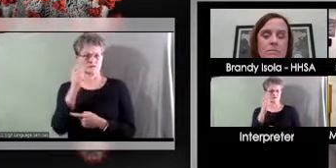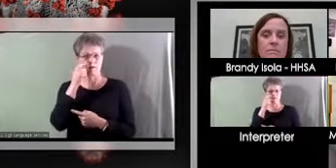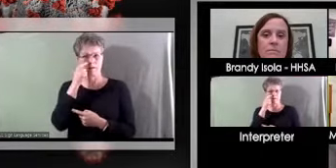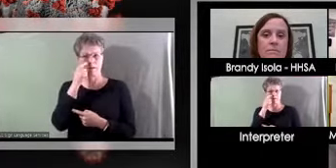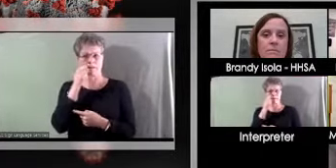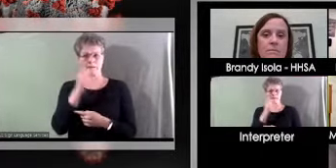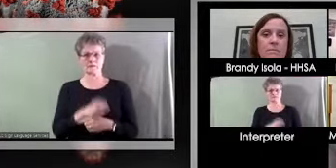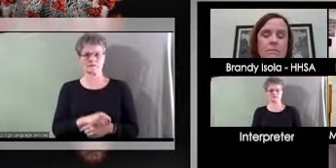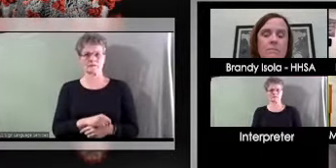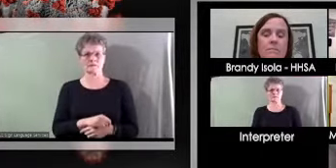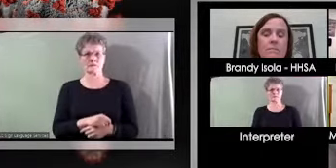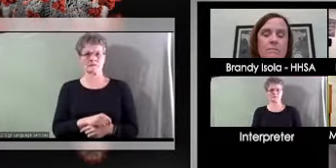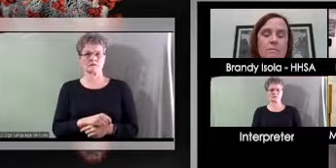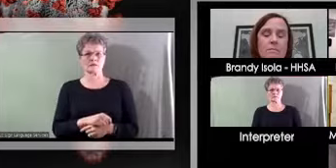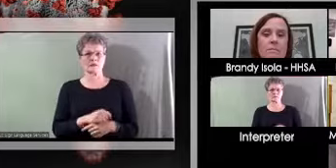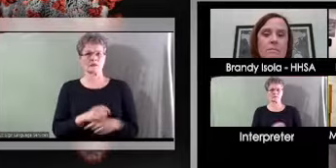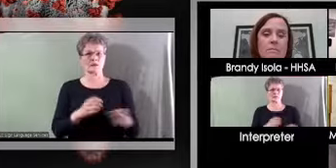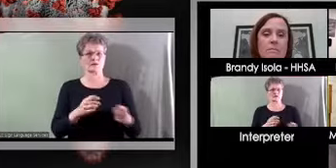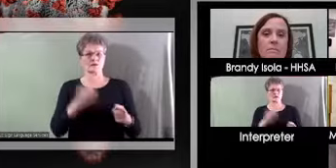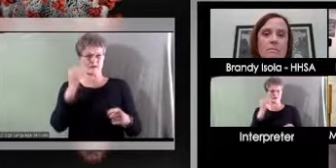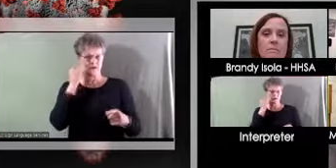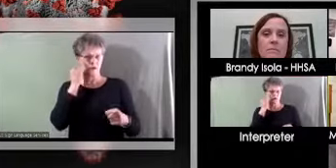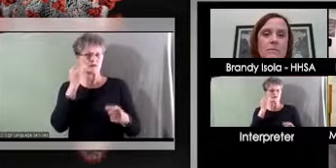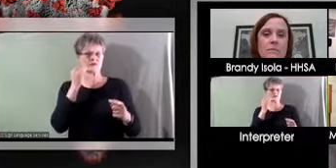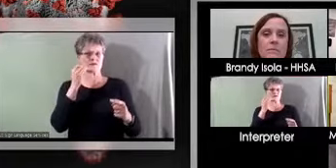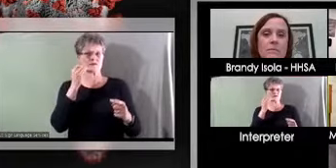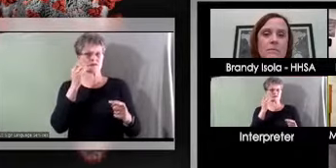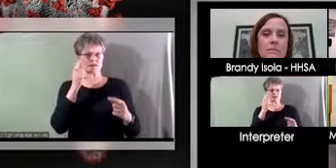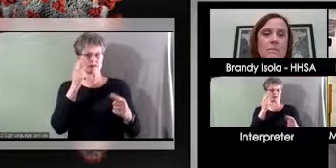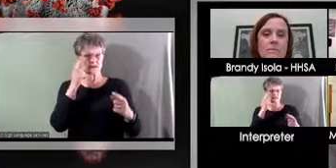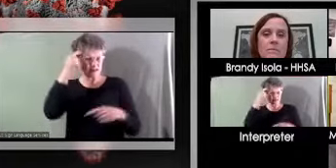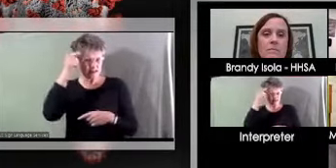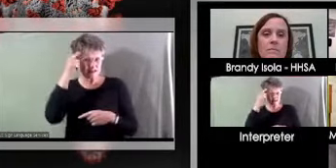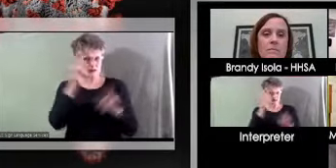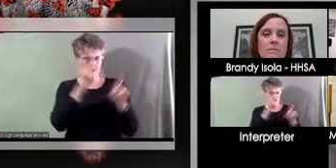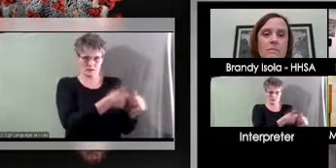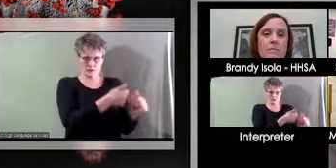isolation then otherwise we just